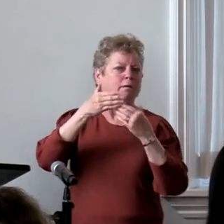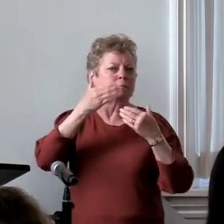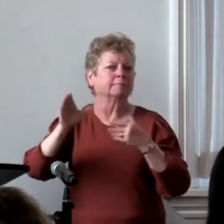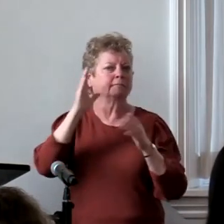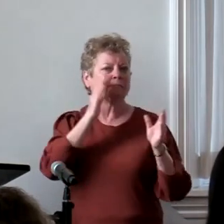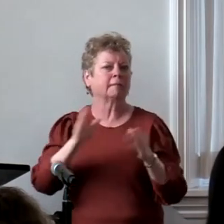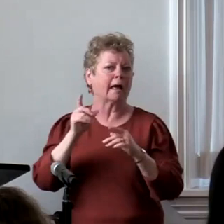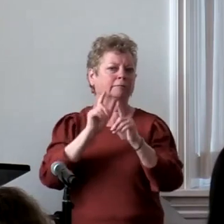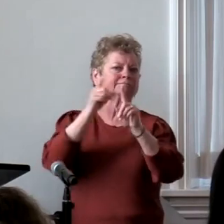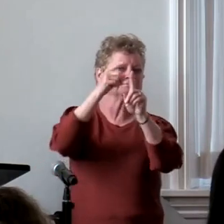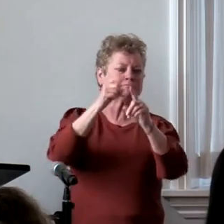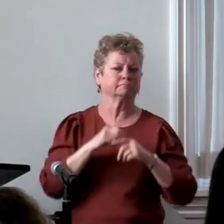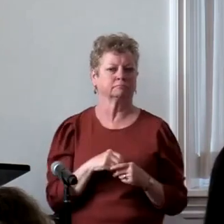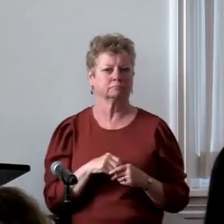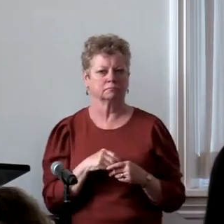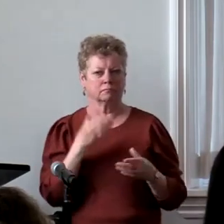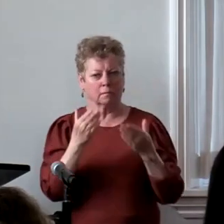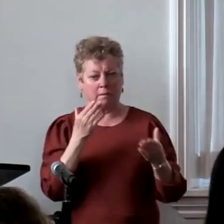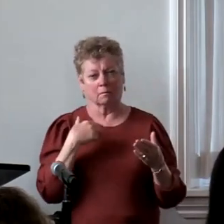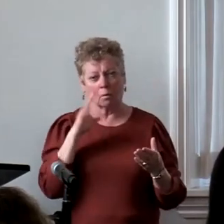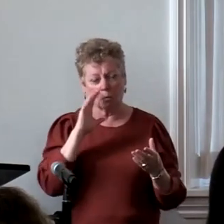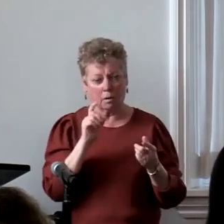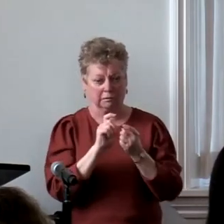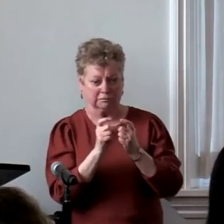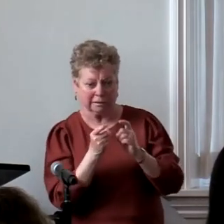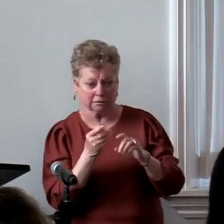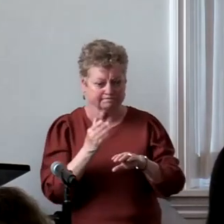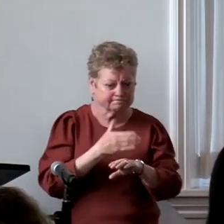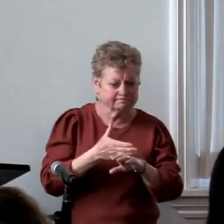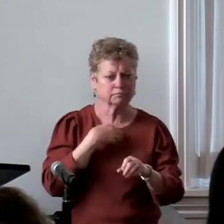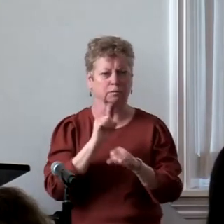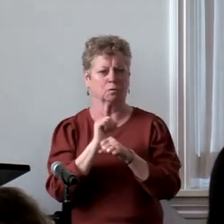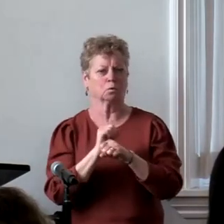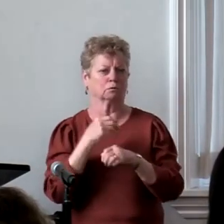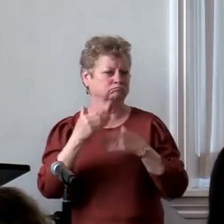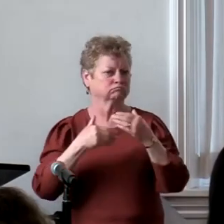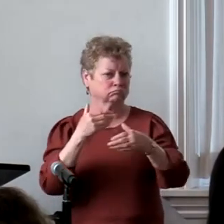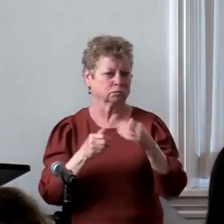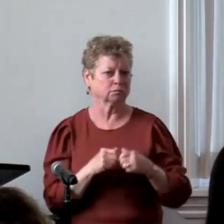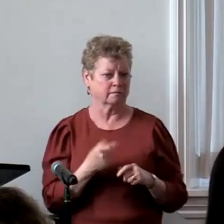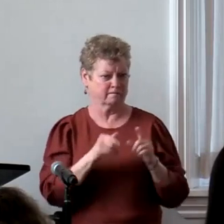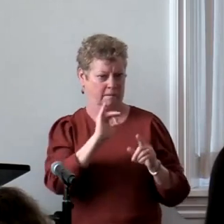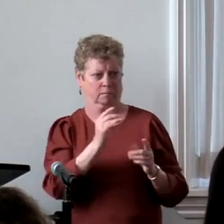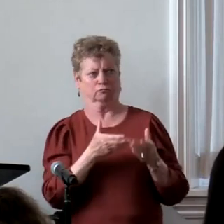We'll taking stock and we may be adjusting and enhancing our work as we move forward as a result of these recommendations.